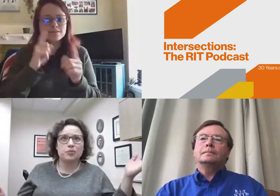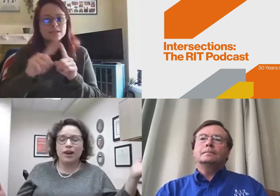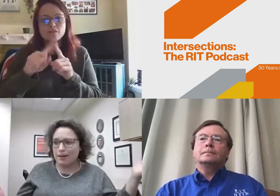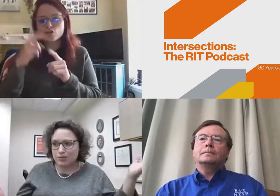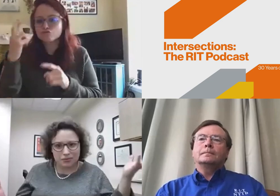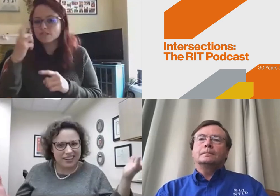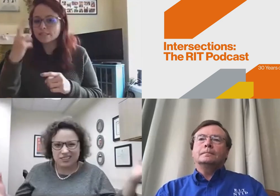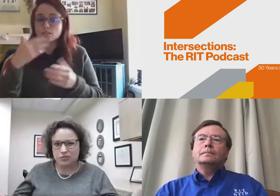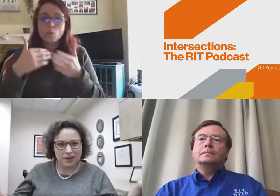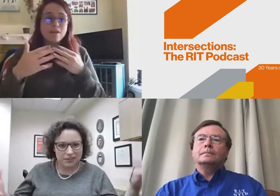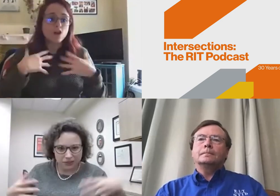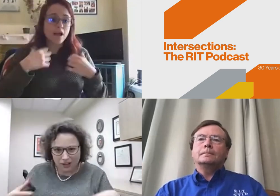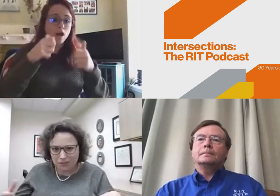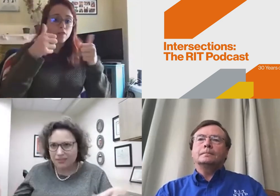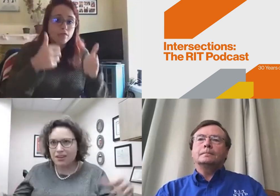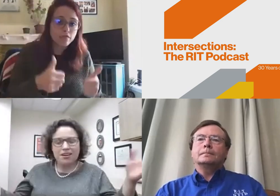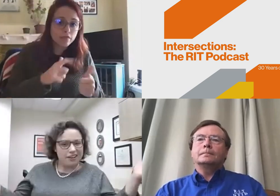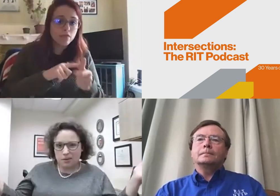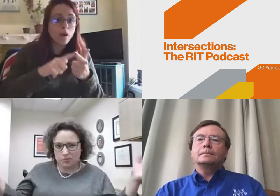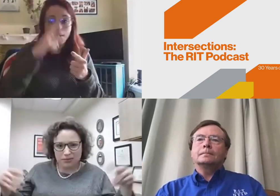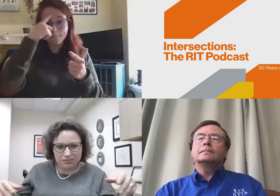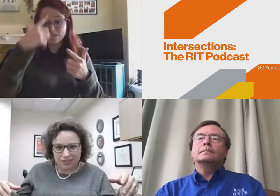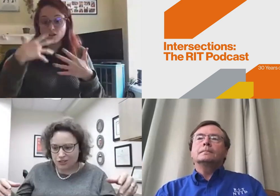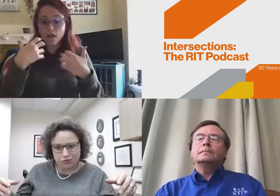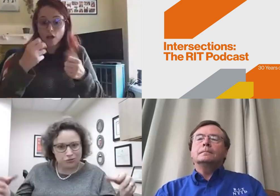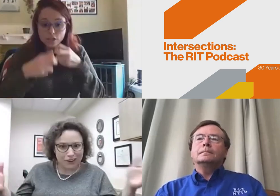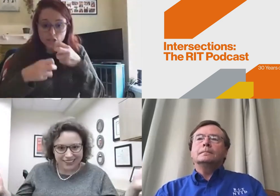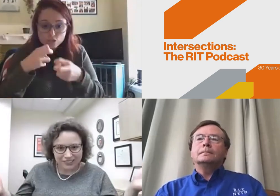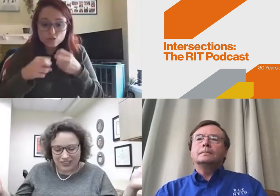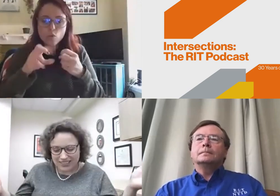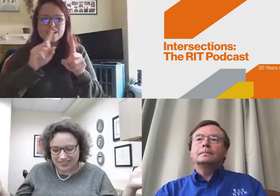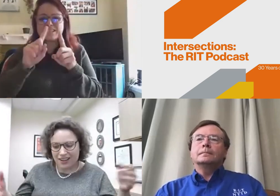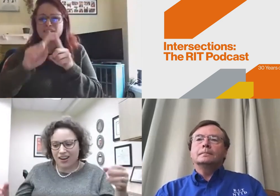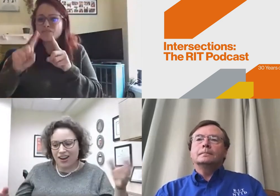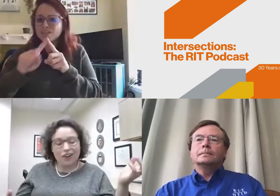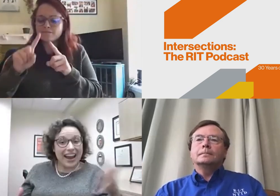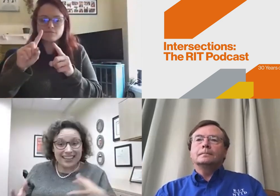perhaps related to mental health, a number of different issues, chronic illness, are